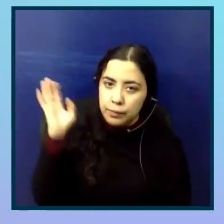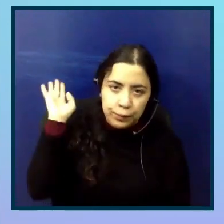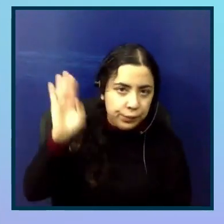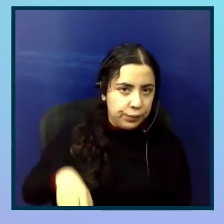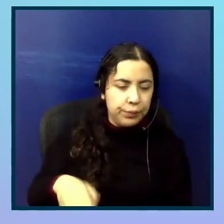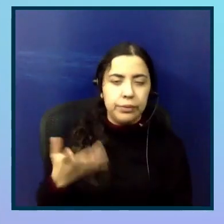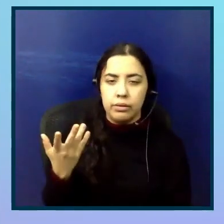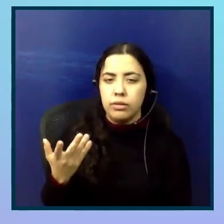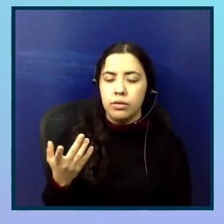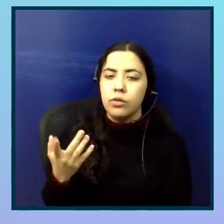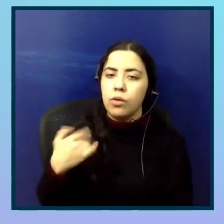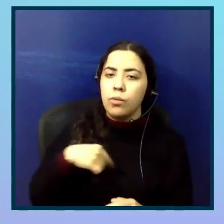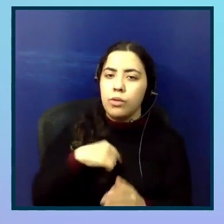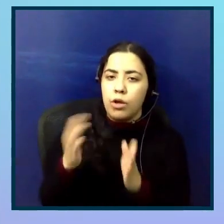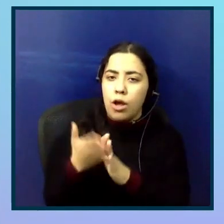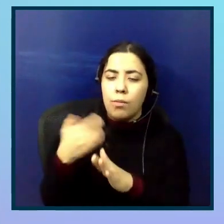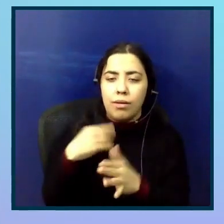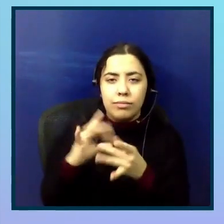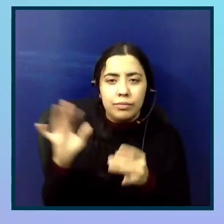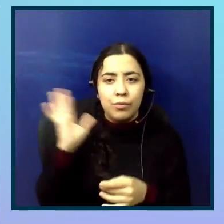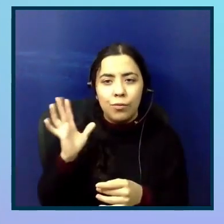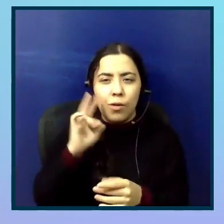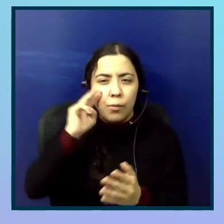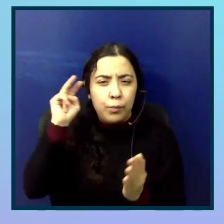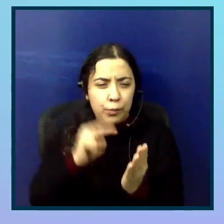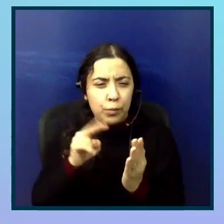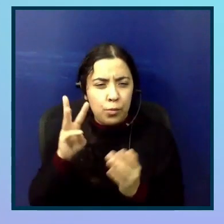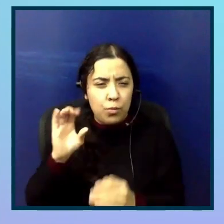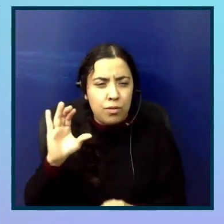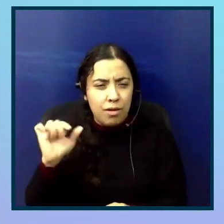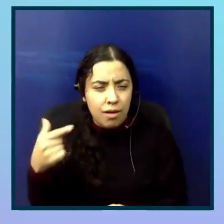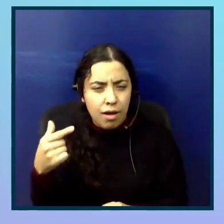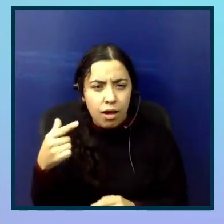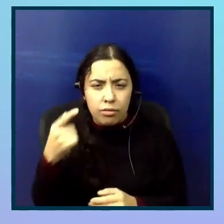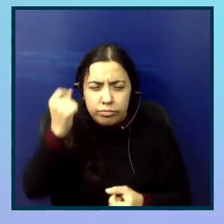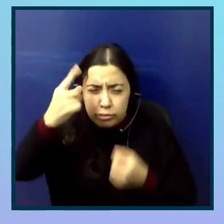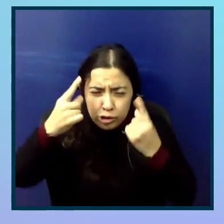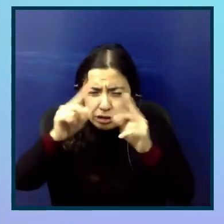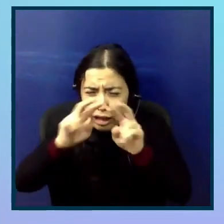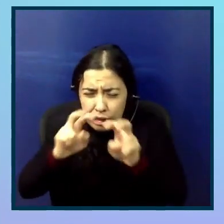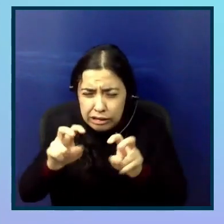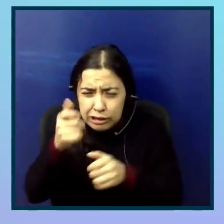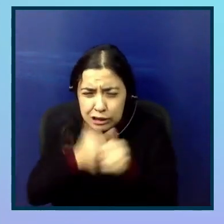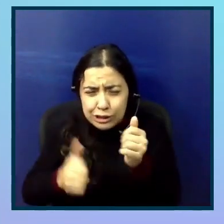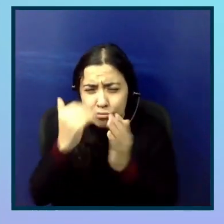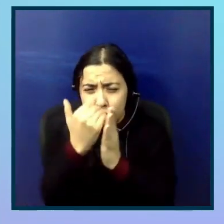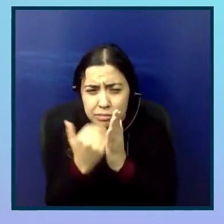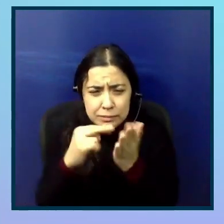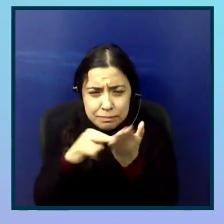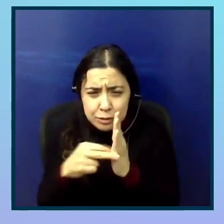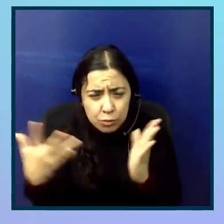was exactly what I'd said before, which is looked at WCAG, took a lot of time to understand what each of those guidelines meant.